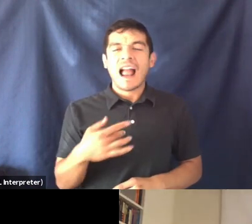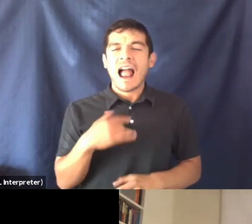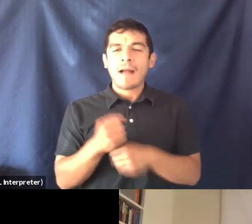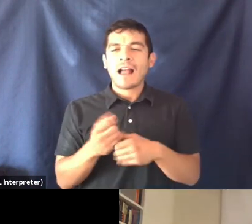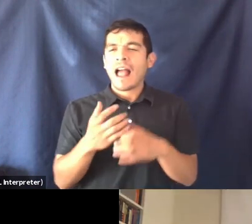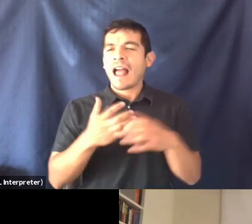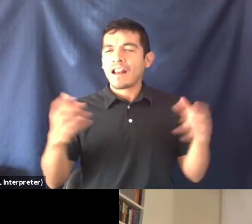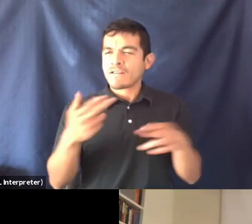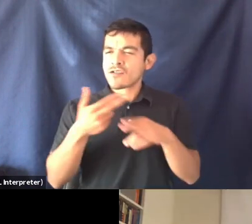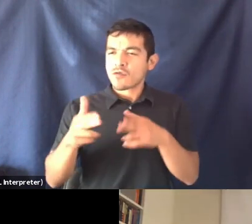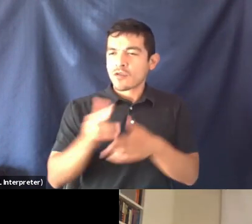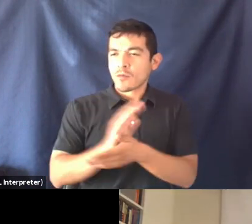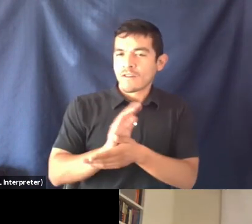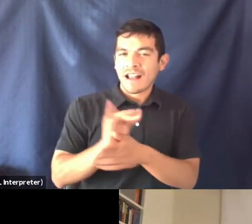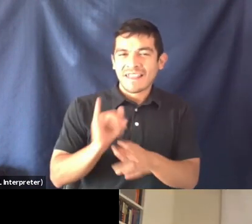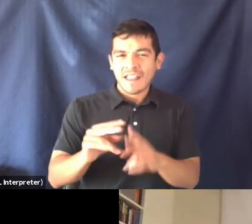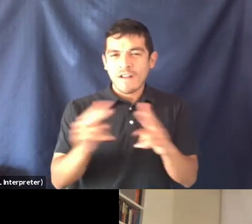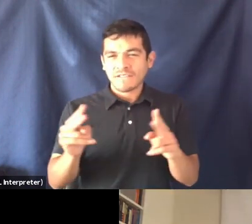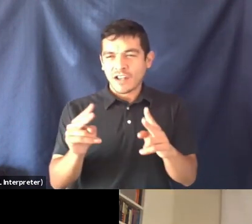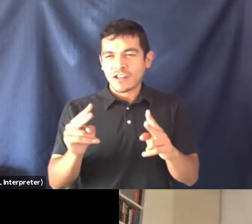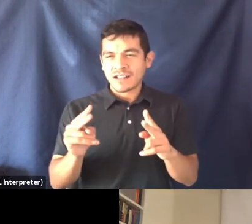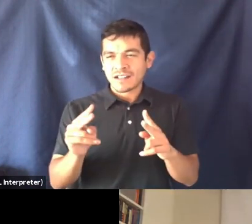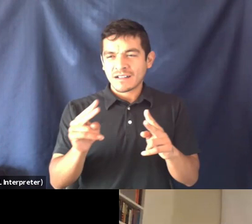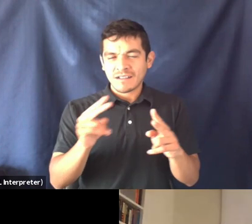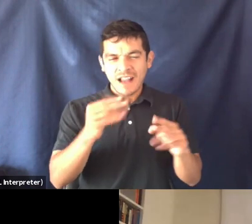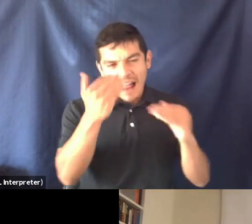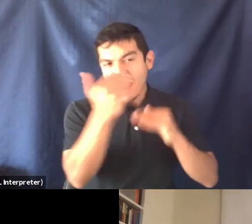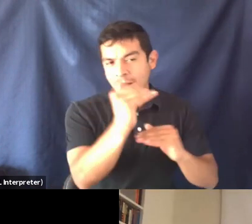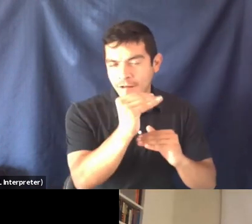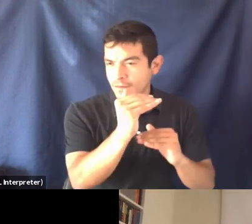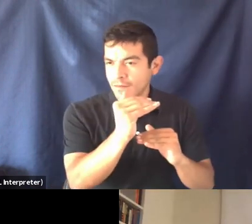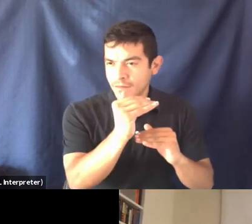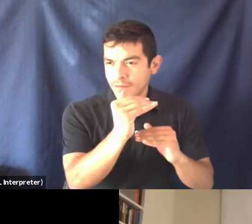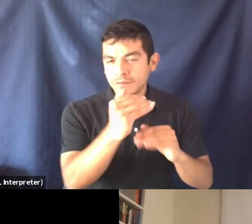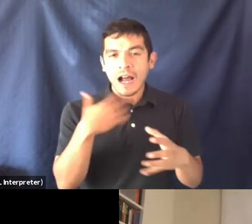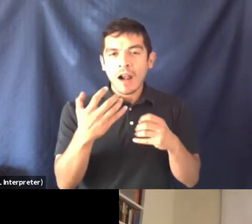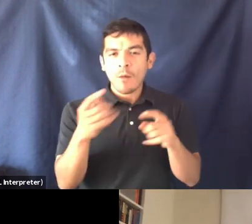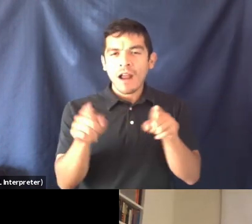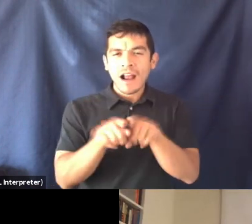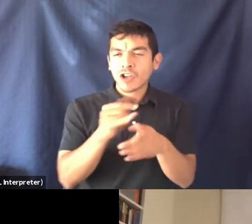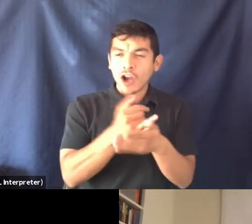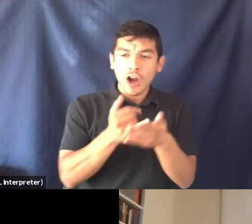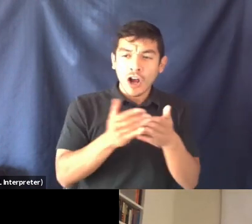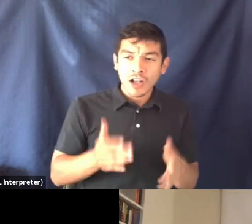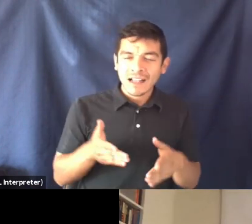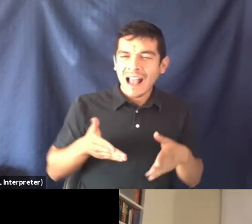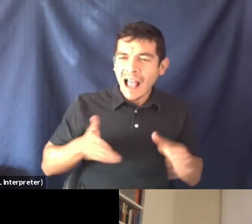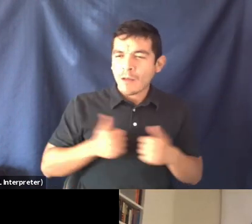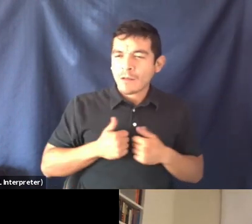that were very tight and I wanted as a filmmaker and as an artist to allow myself more room to breed.